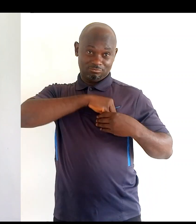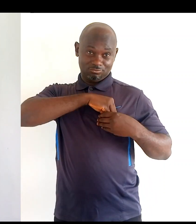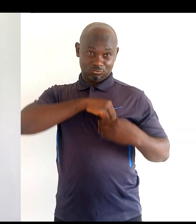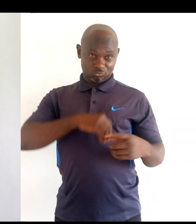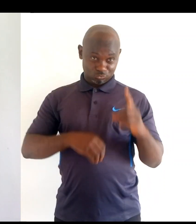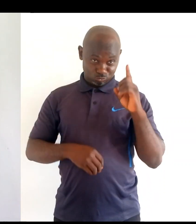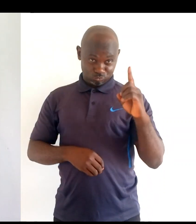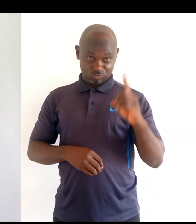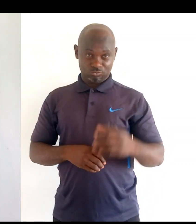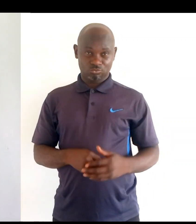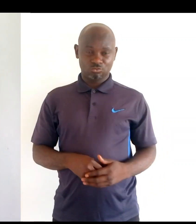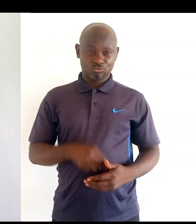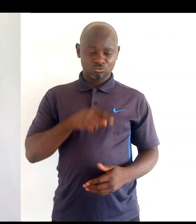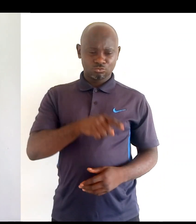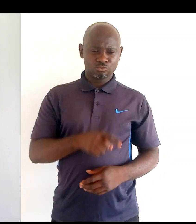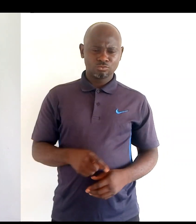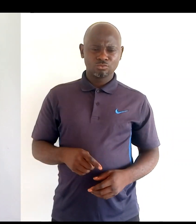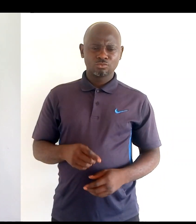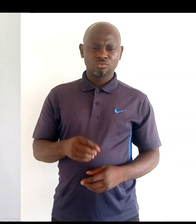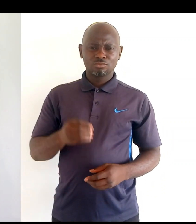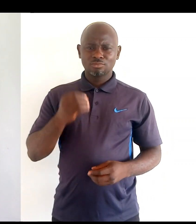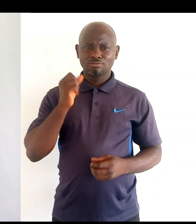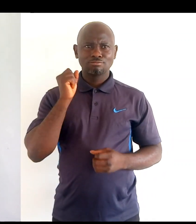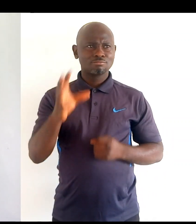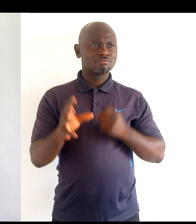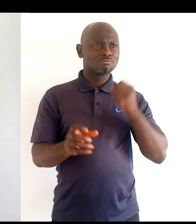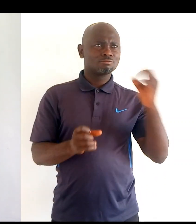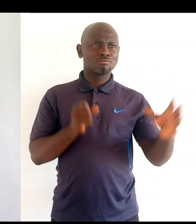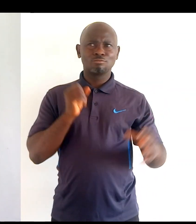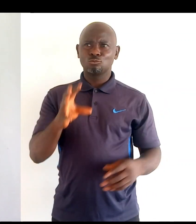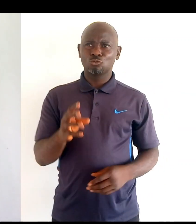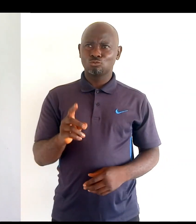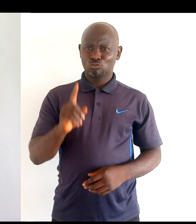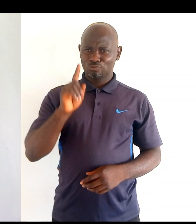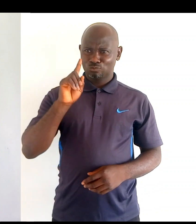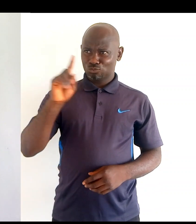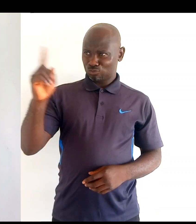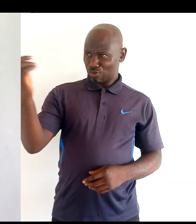you might want to watch some of our previous videos because sign languages are full-fledge